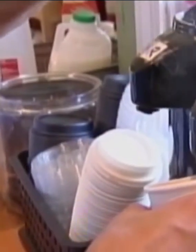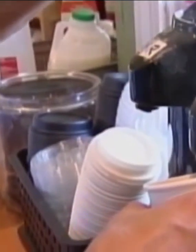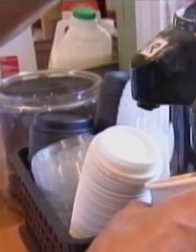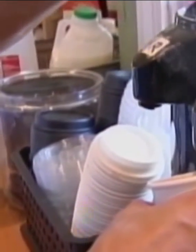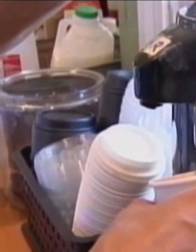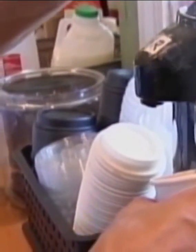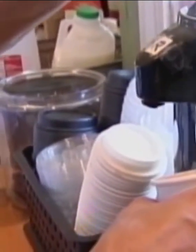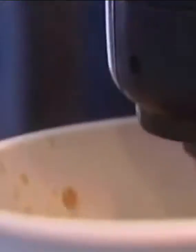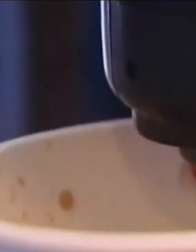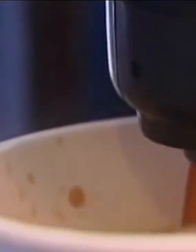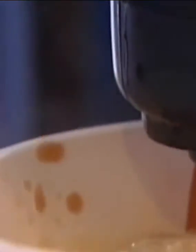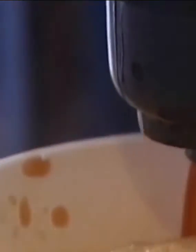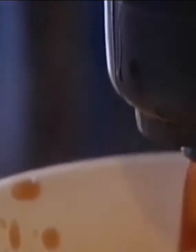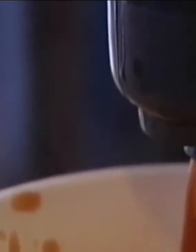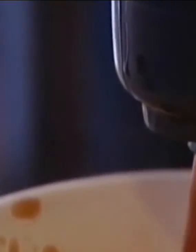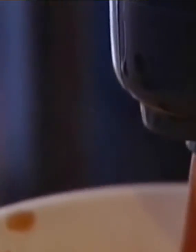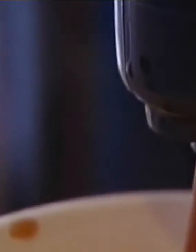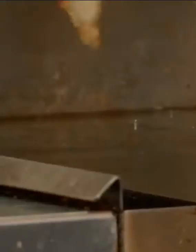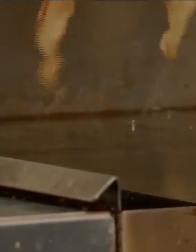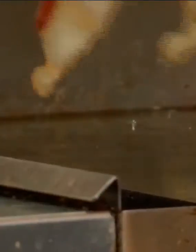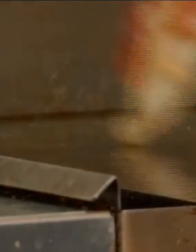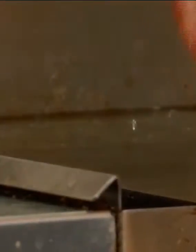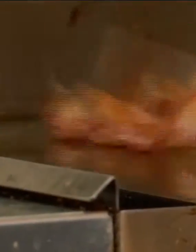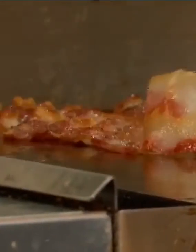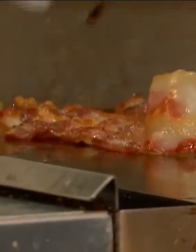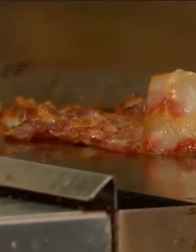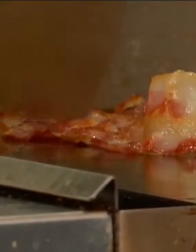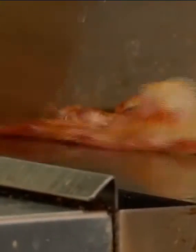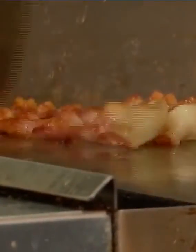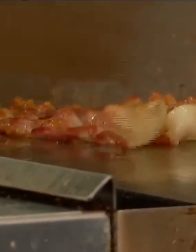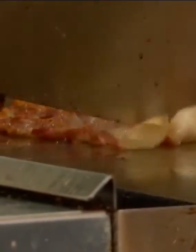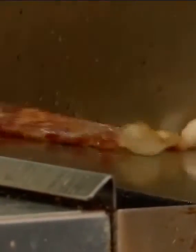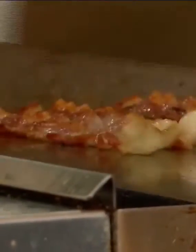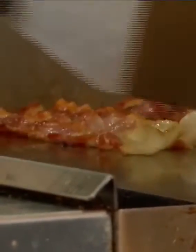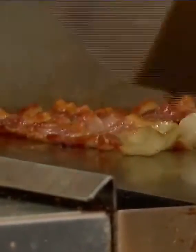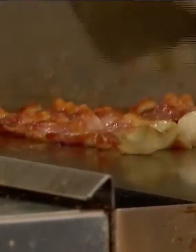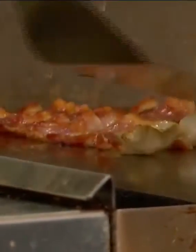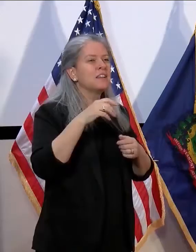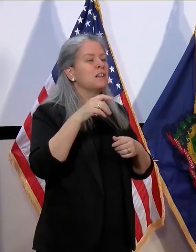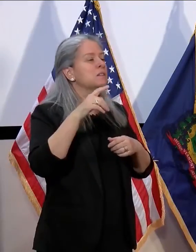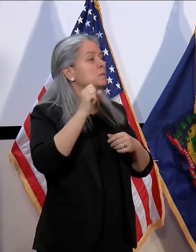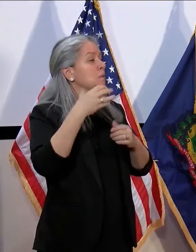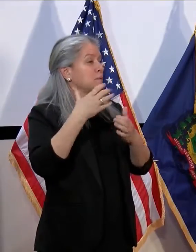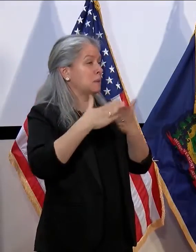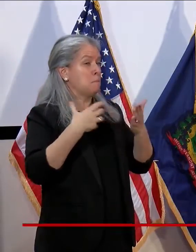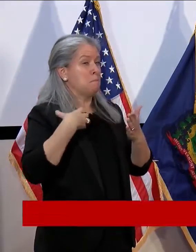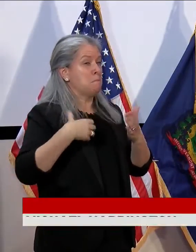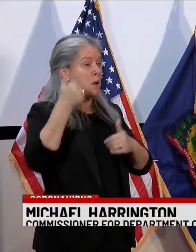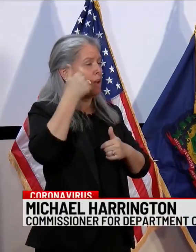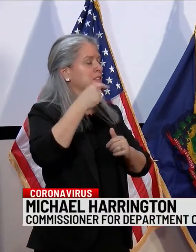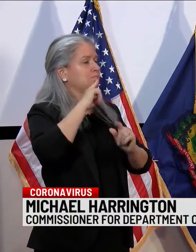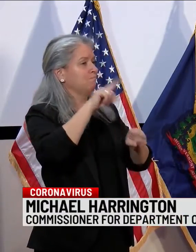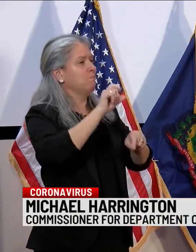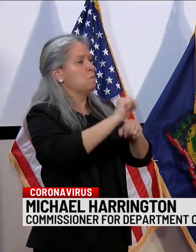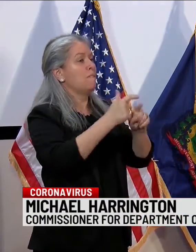associated with payroll."THE LABOR DEPARTMENT HAS EXPANDED BENEFITS TO EMPLOYERS AND TO